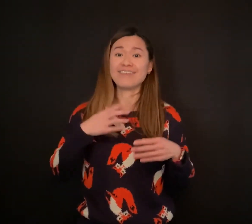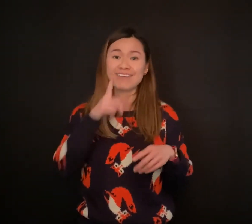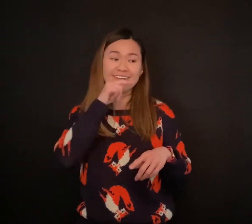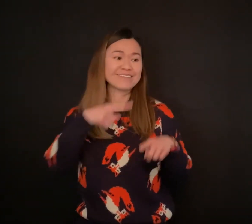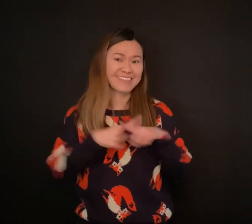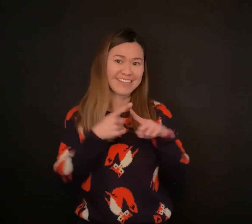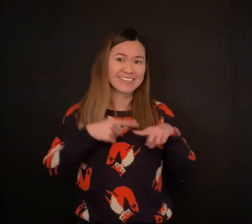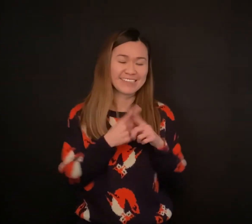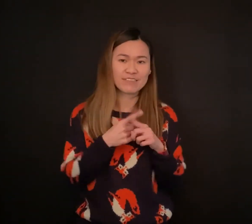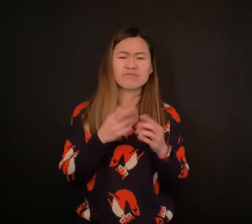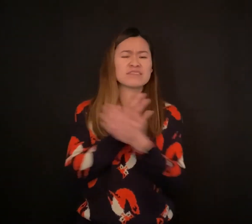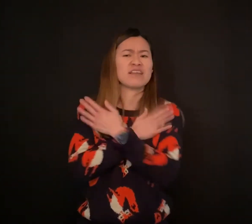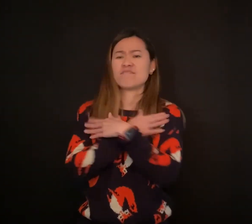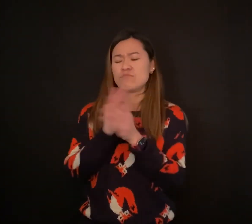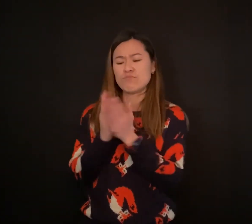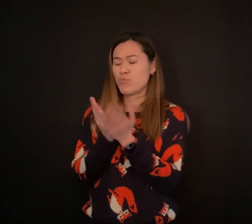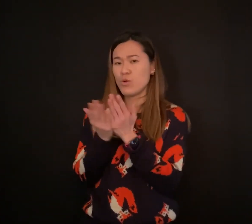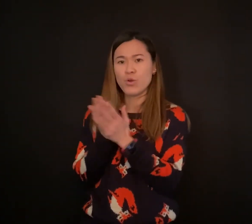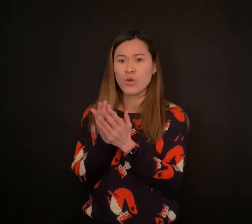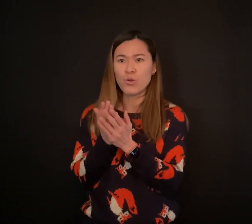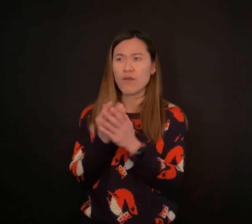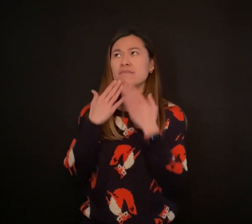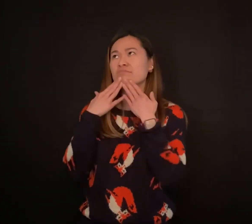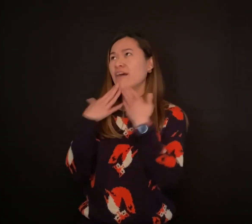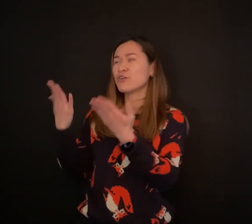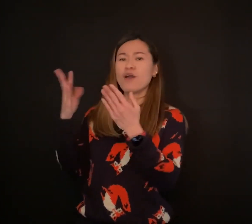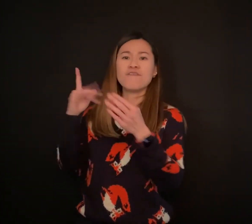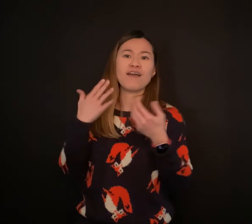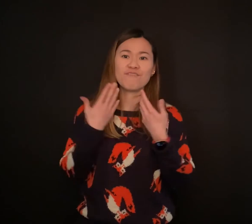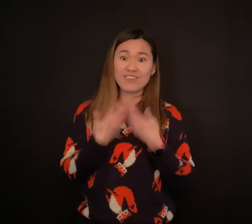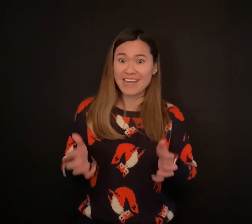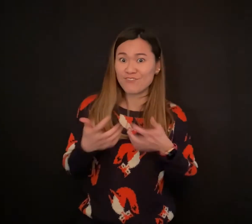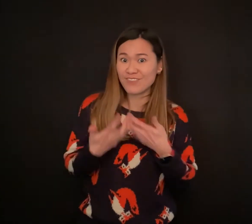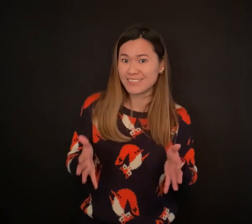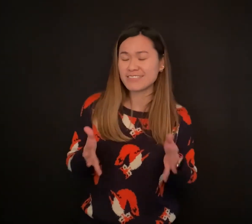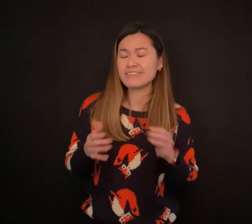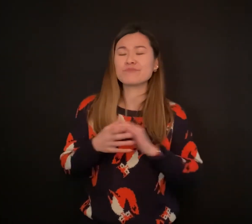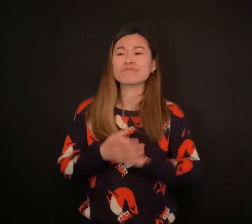I love knitting and reading books. Thank God I have Netflix.